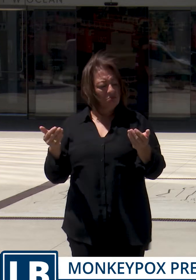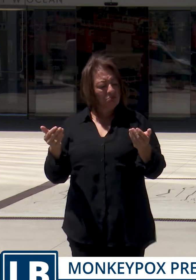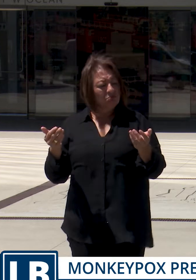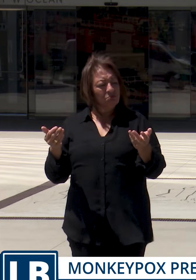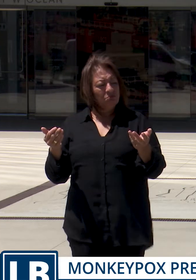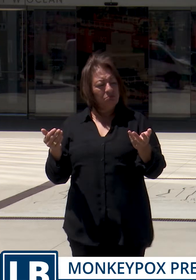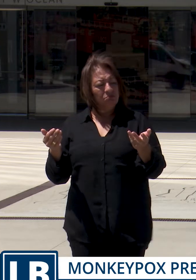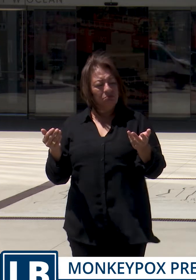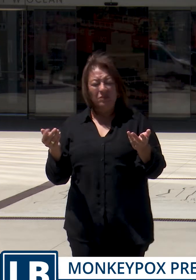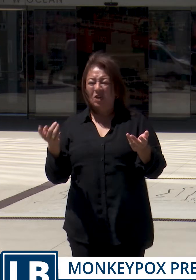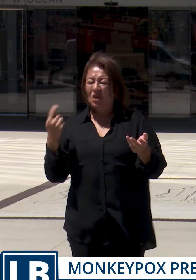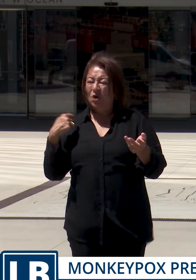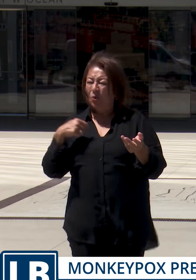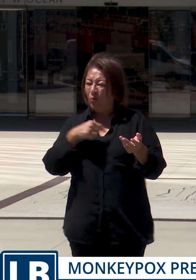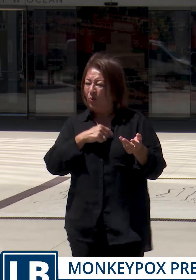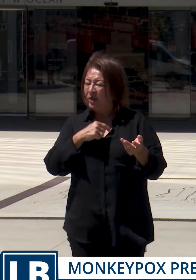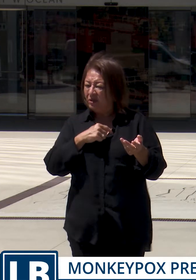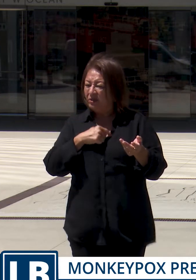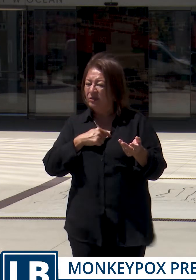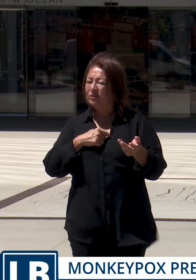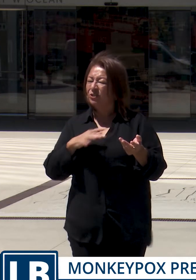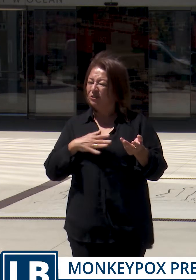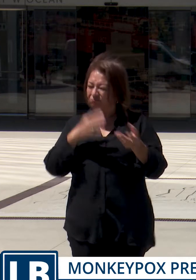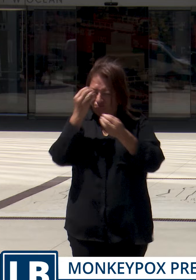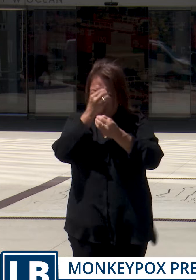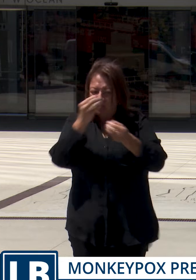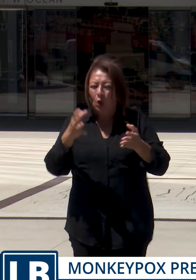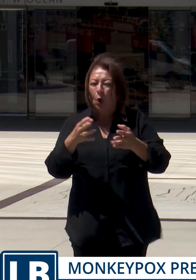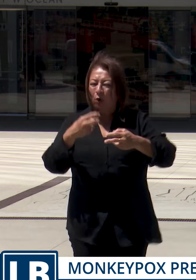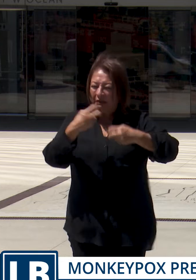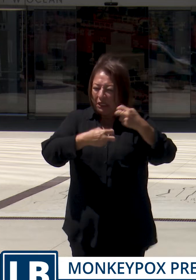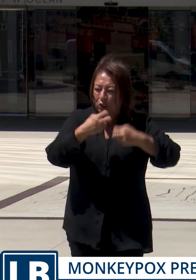highlighting what the issue is right now we're following the data which is looking